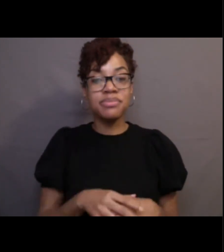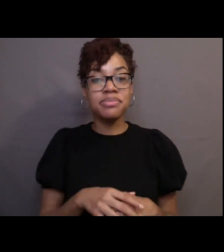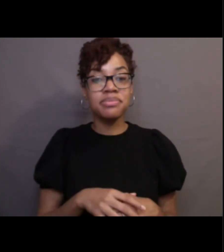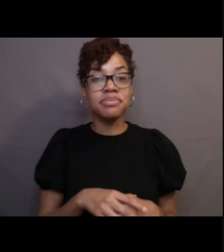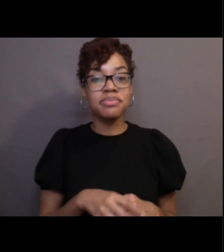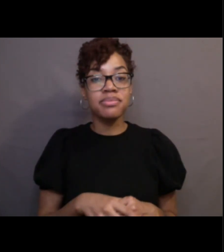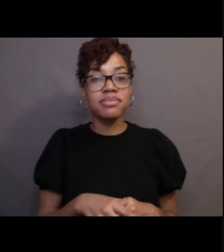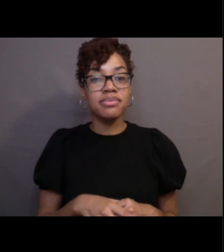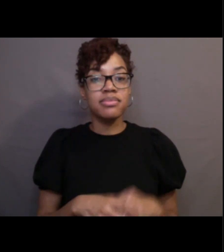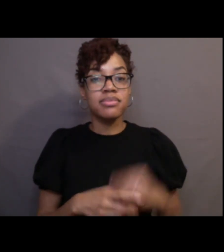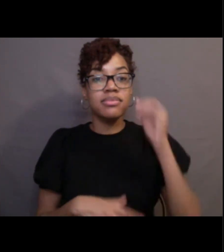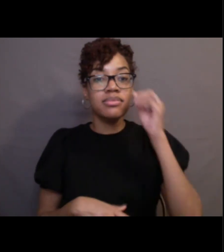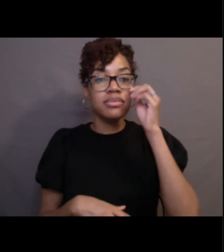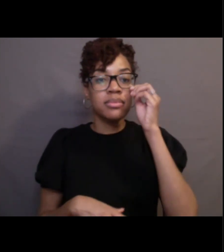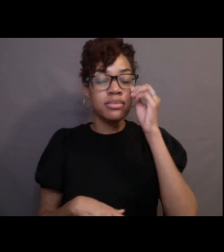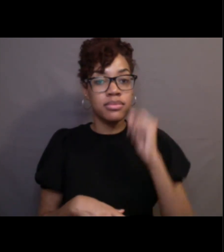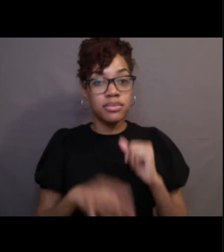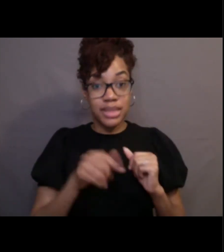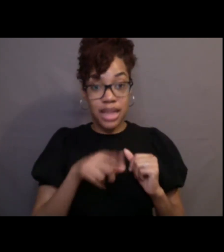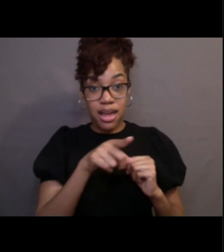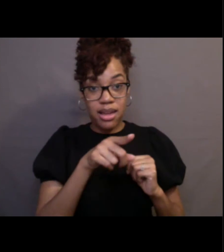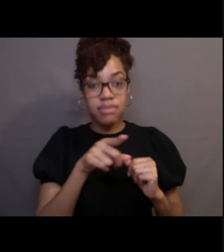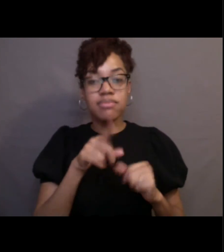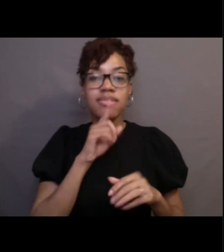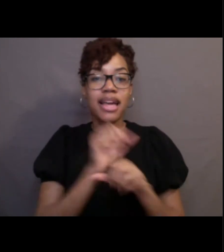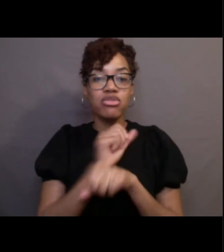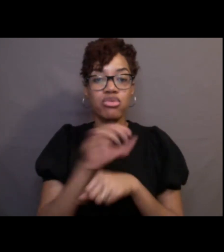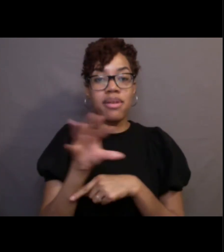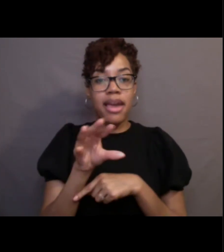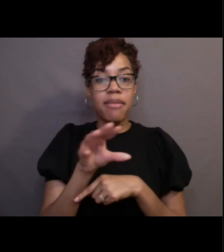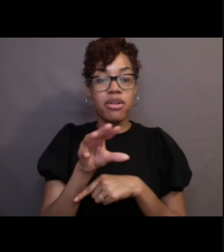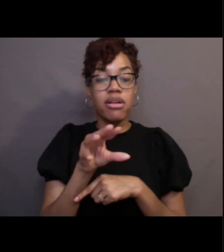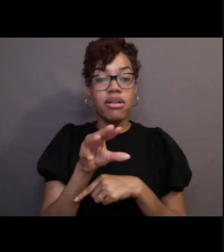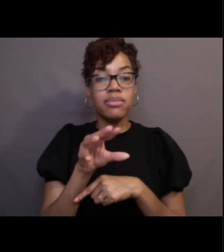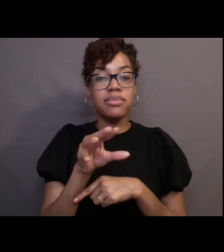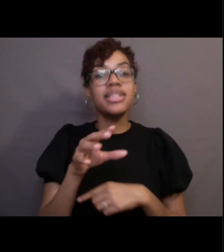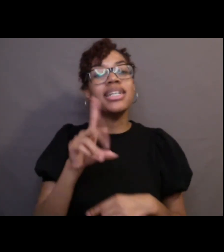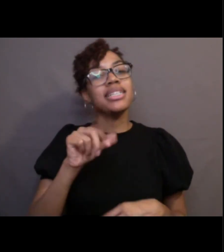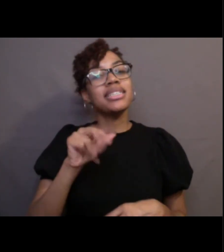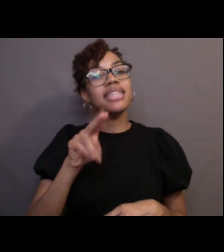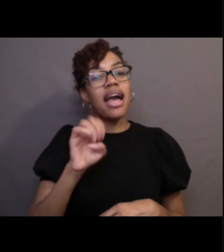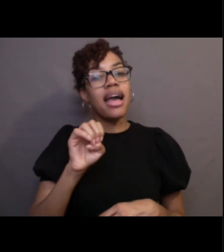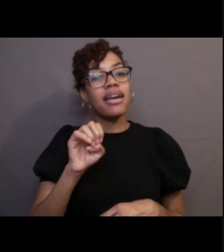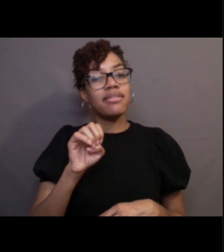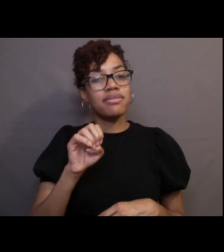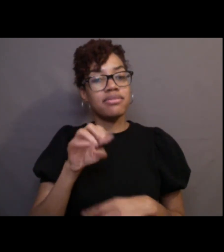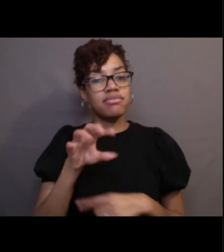And this right here is the camera. It's a dive camera that you can just buy off of Amazon.